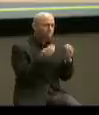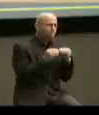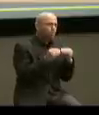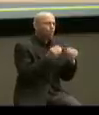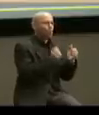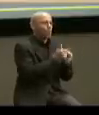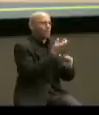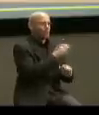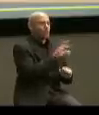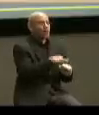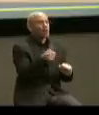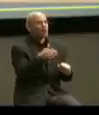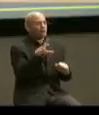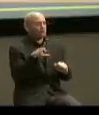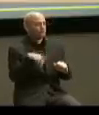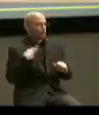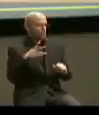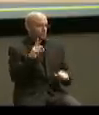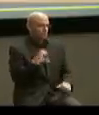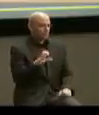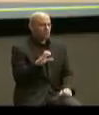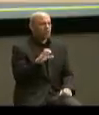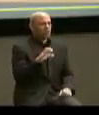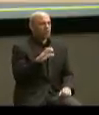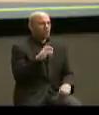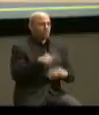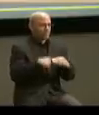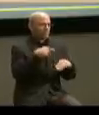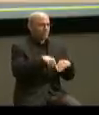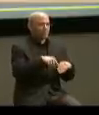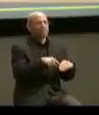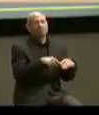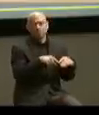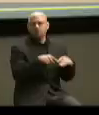MICHELLE AND OTHERS IN D.C. ON THIS -- THESE INITIATIVES.